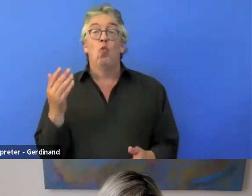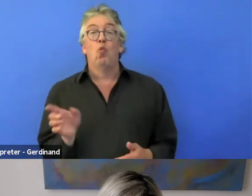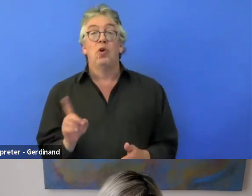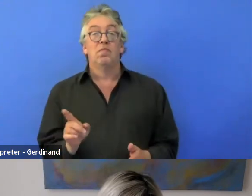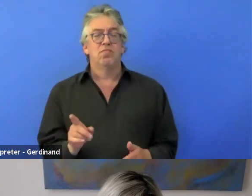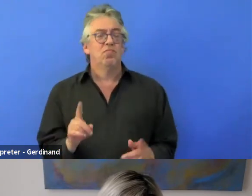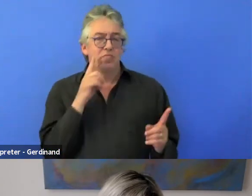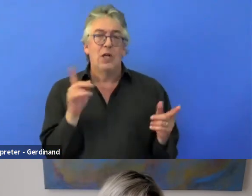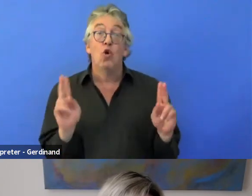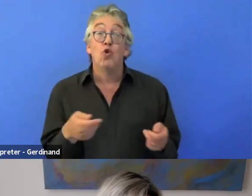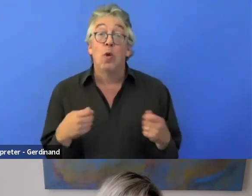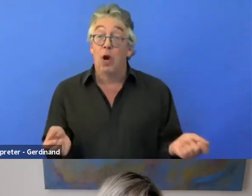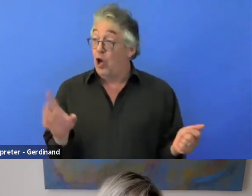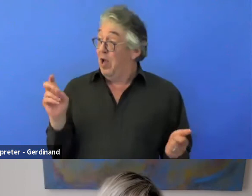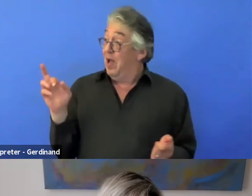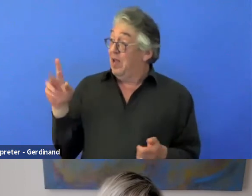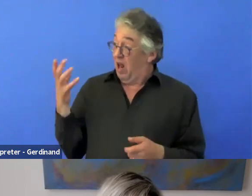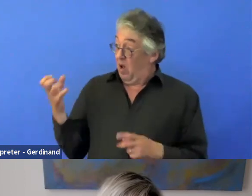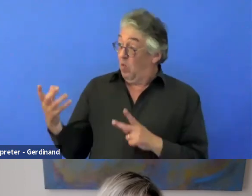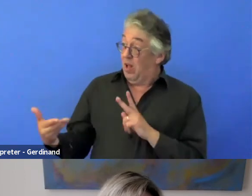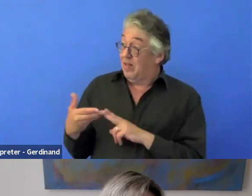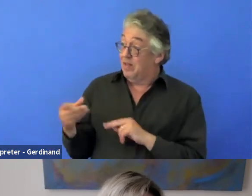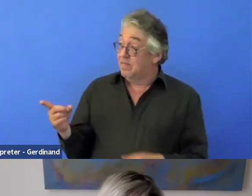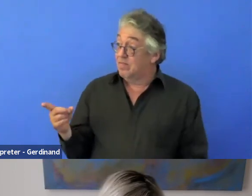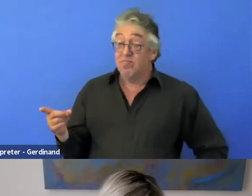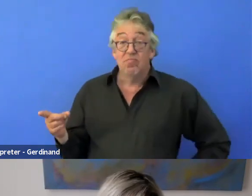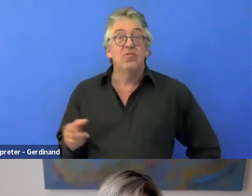I don't know if you want to complement, Chiara? Yes.